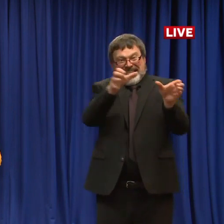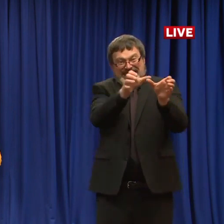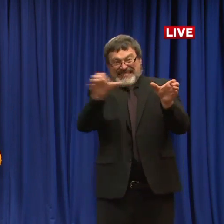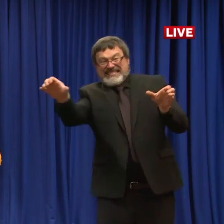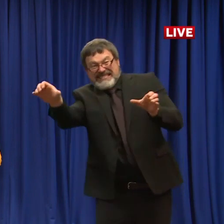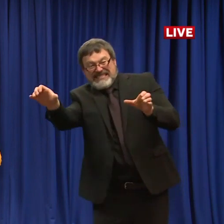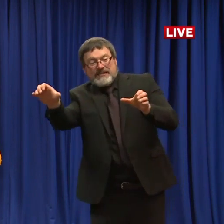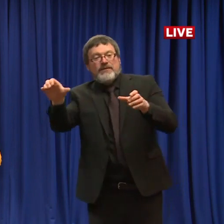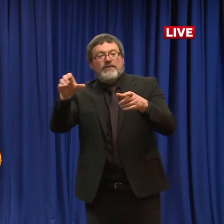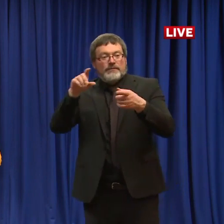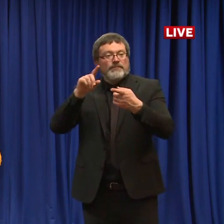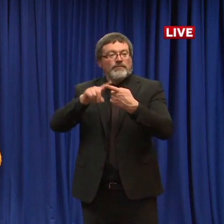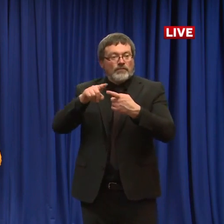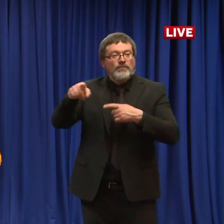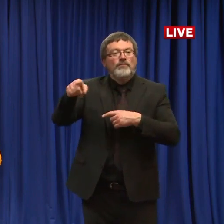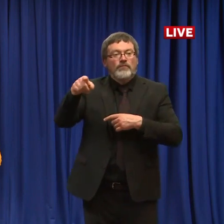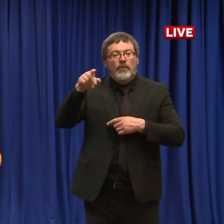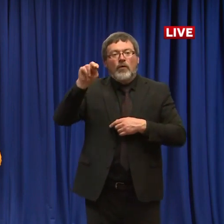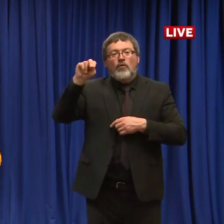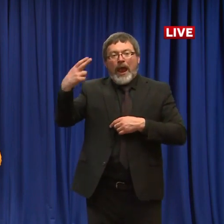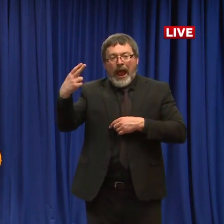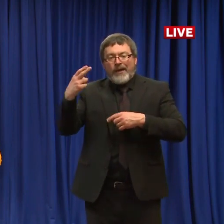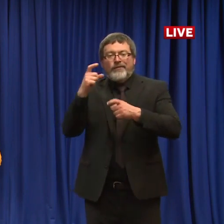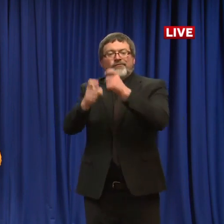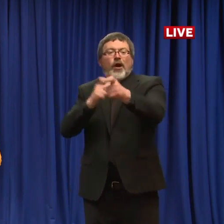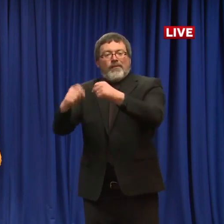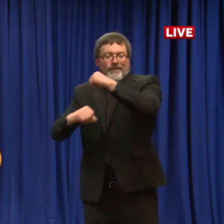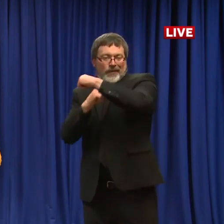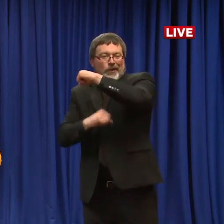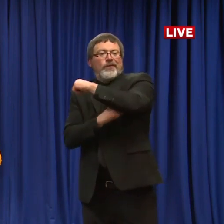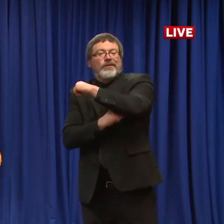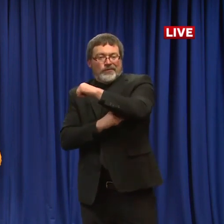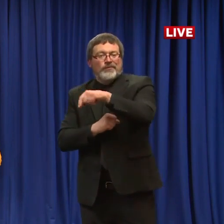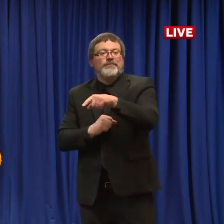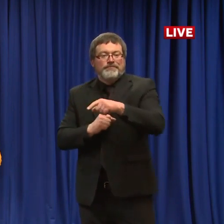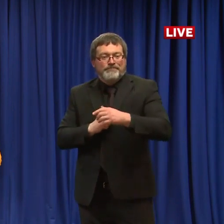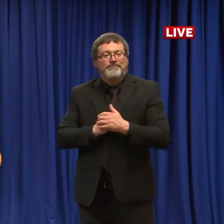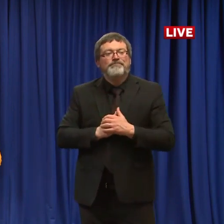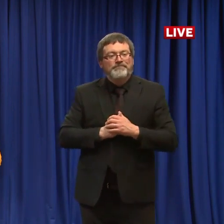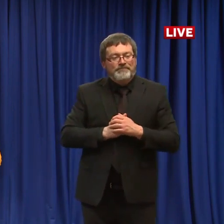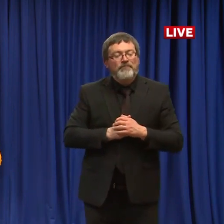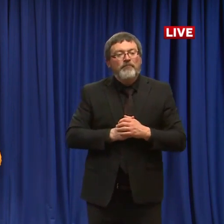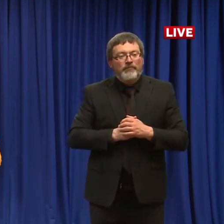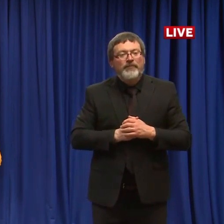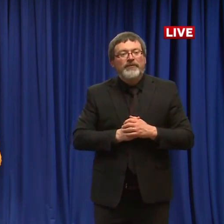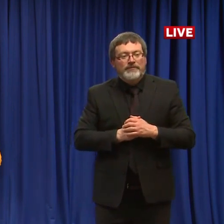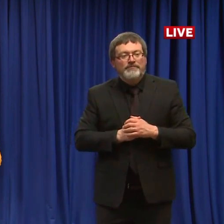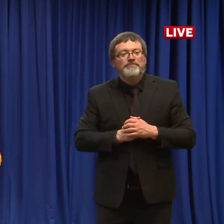AND A HALF MILLION COMING THROUGH THE NEW HAMPSHIRE CHARITABLE FOUNDATION THAT GO DIRECTLY TO NONPROFITS THROUGHOUT THE STATE.